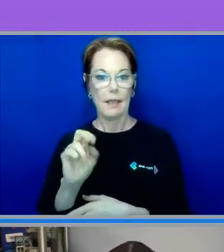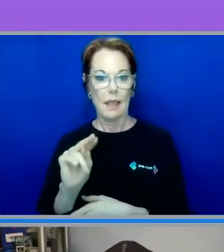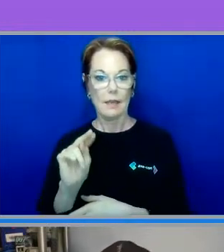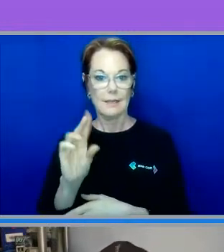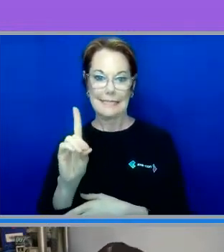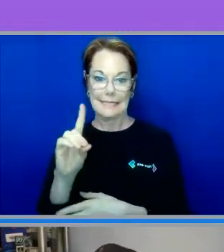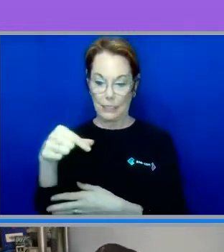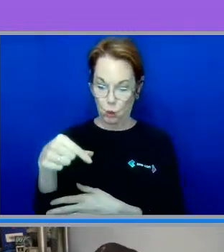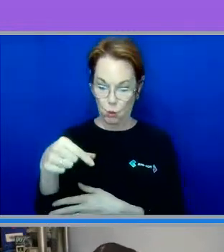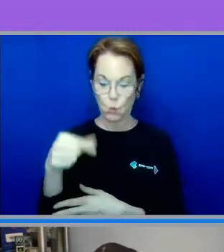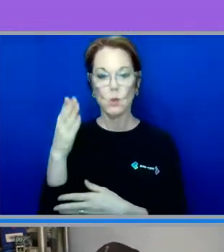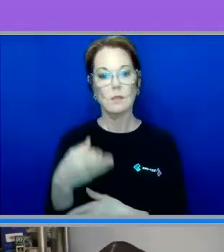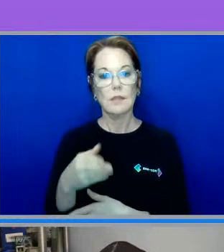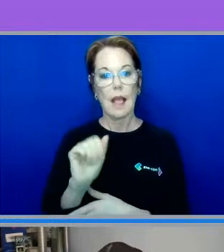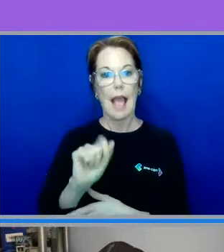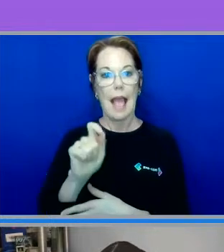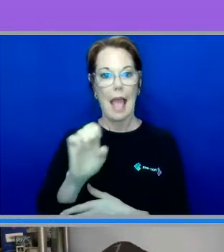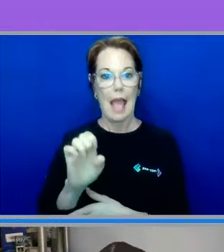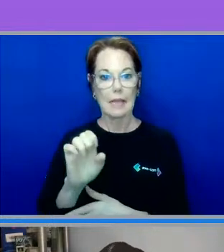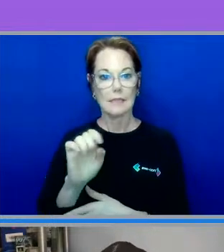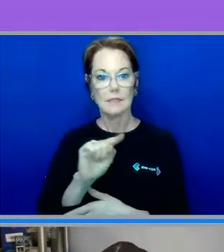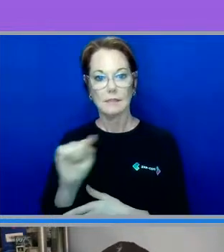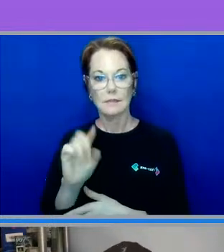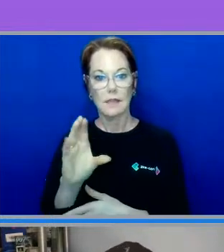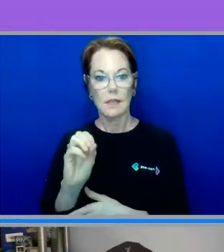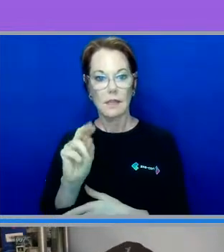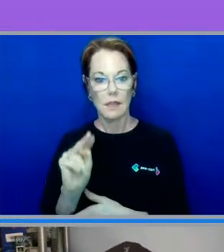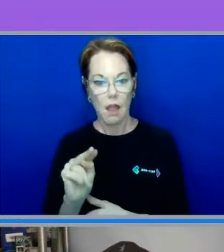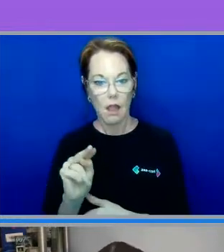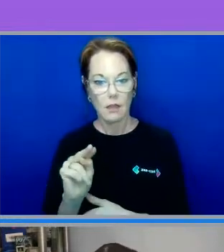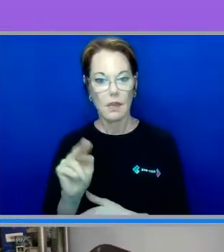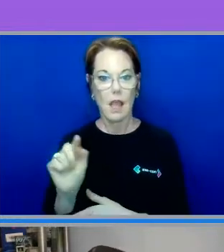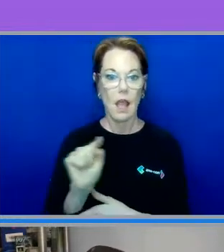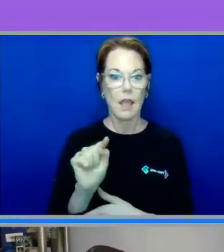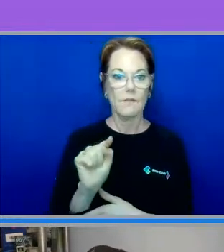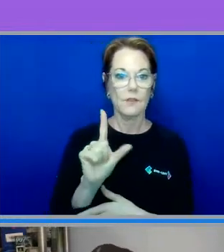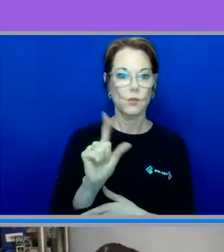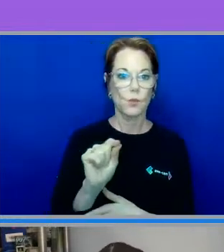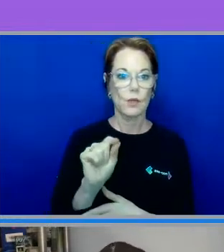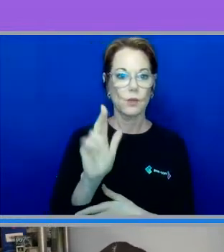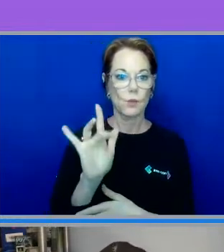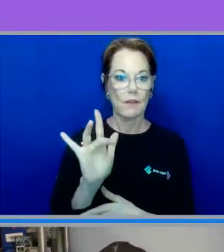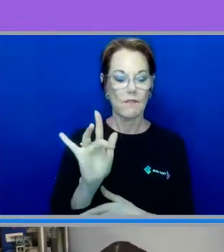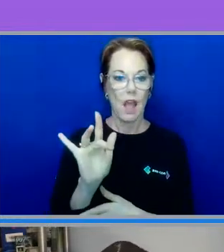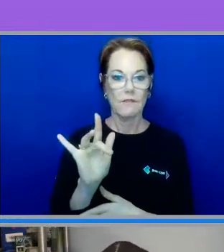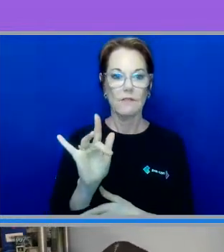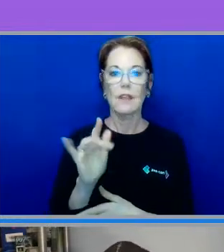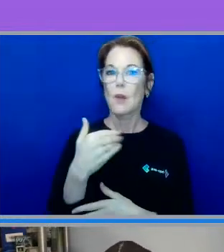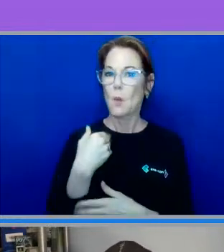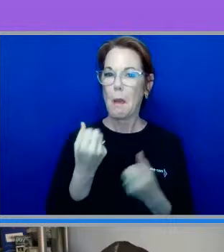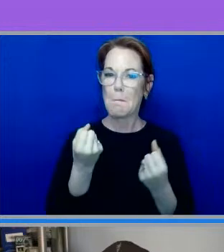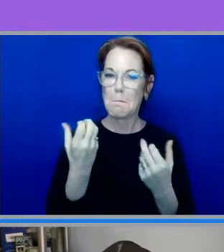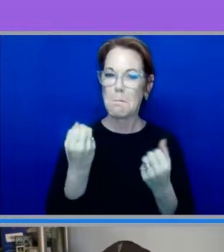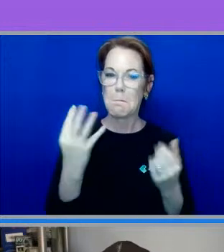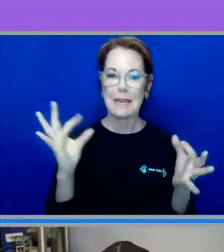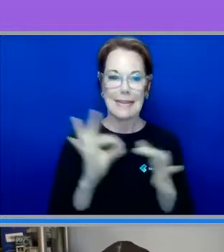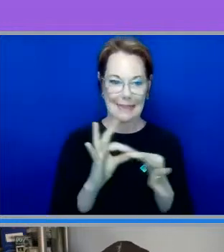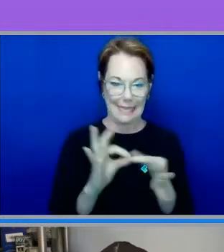Deque slash ax, hyphen con, hyphen 2025 for a whole bunch of